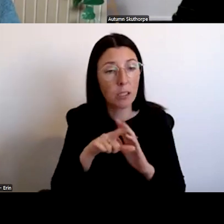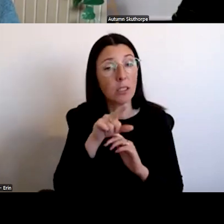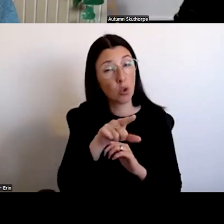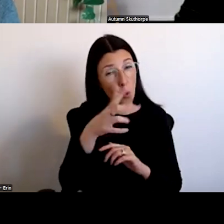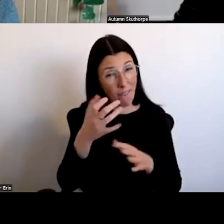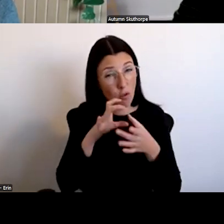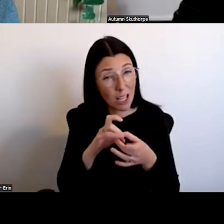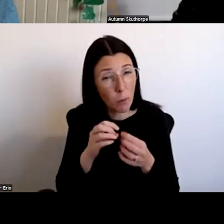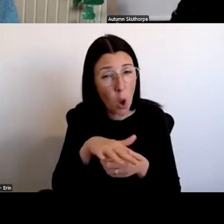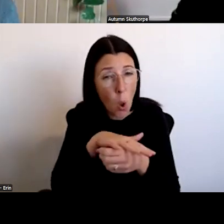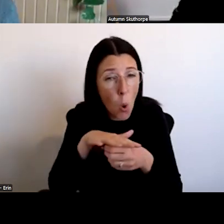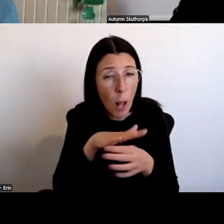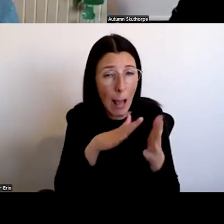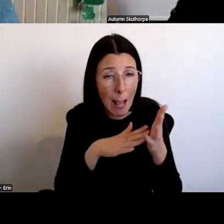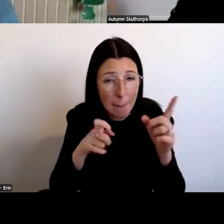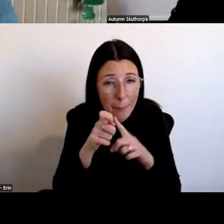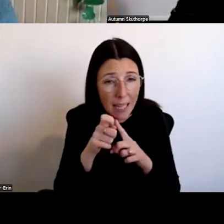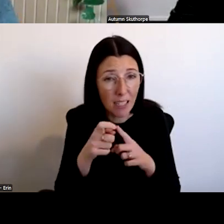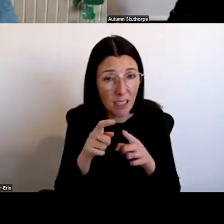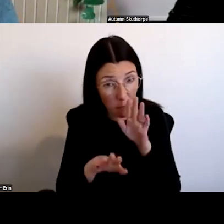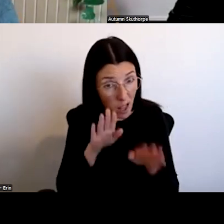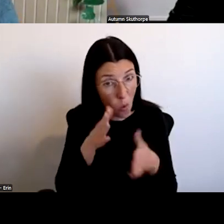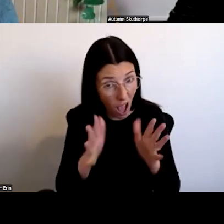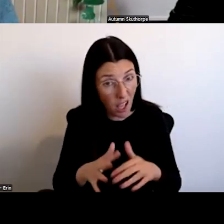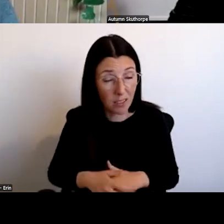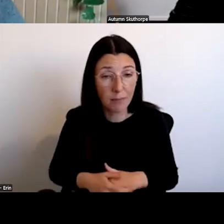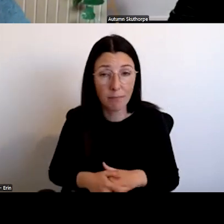in a similar way? I'm not sure, Autumn,